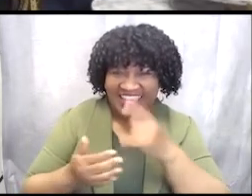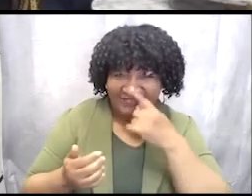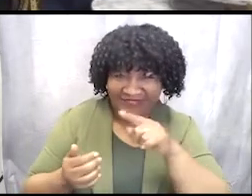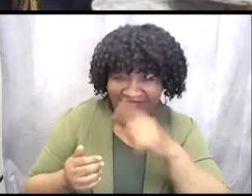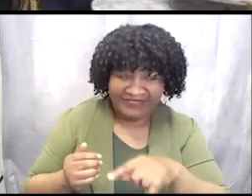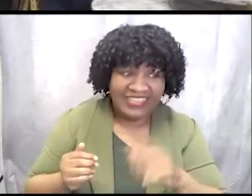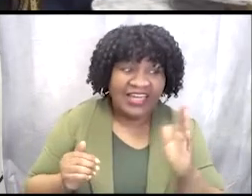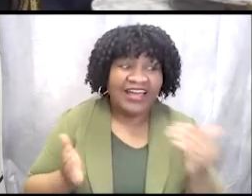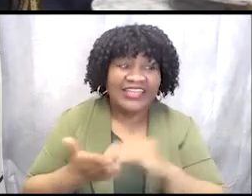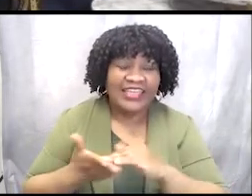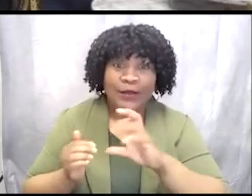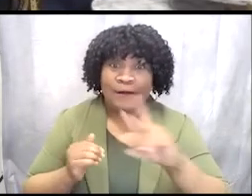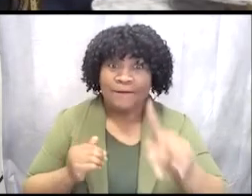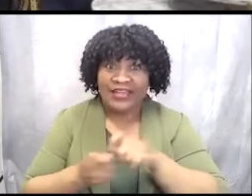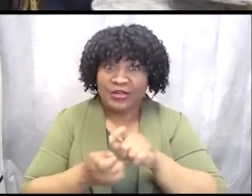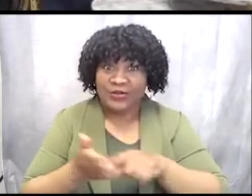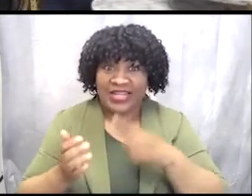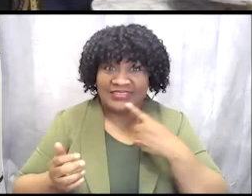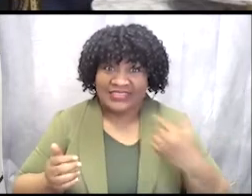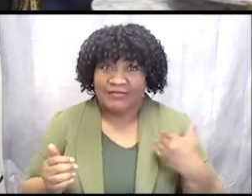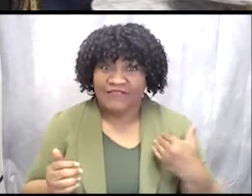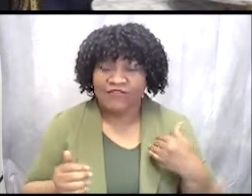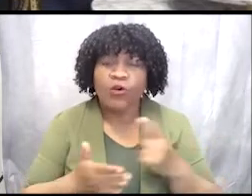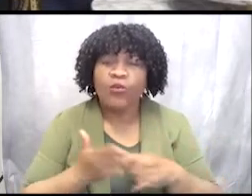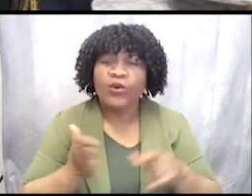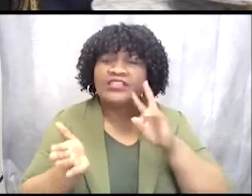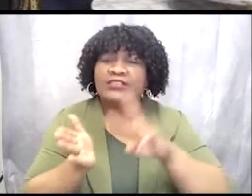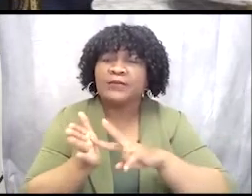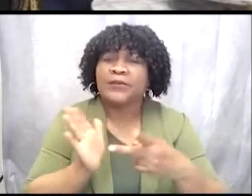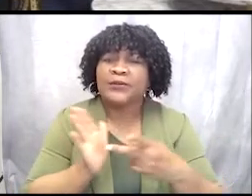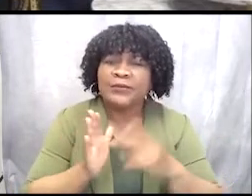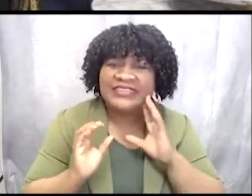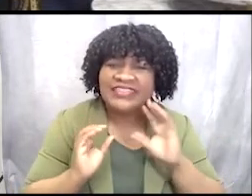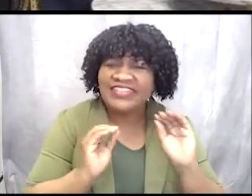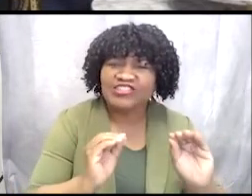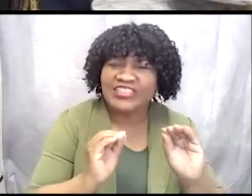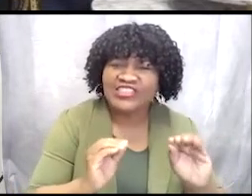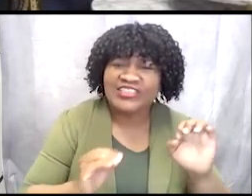it goes back to what I was saying earlier, what is the purpose of education, right?